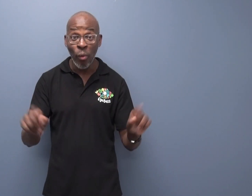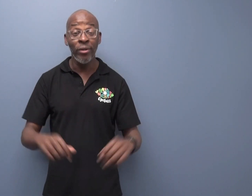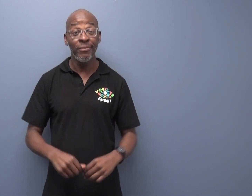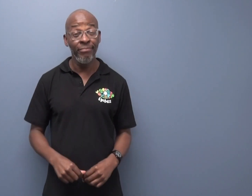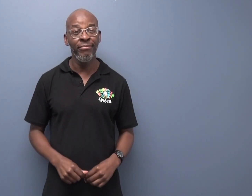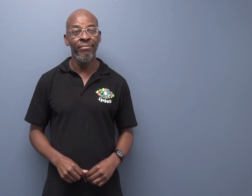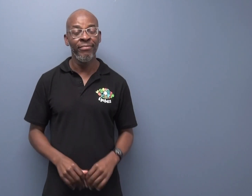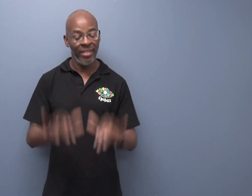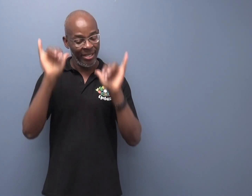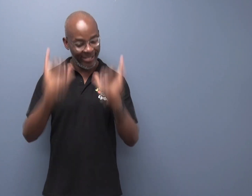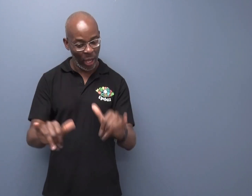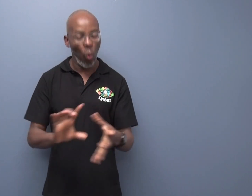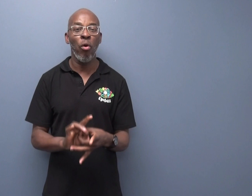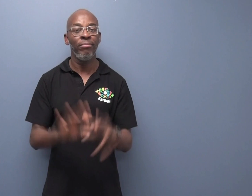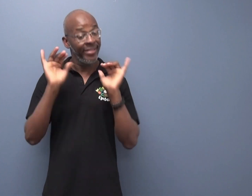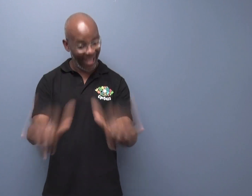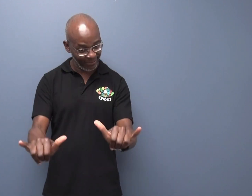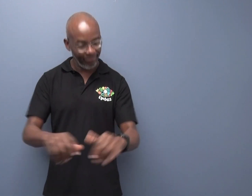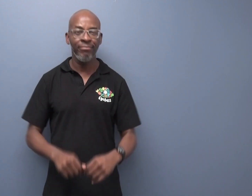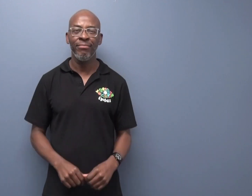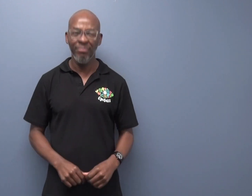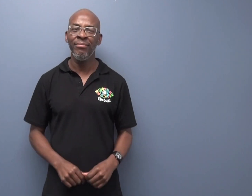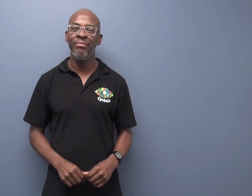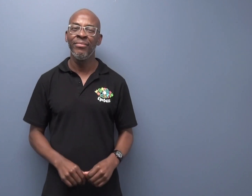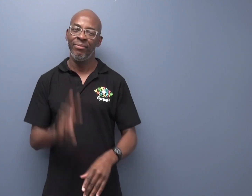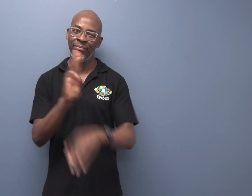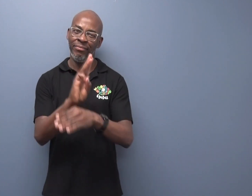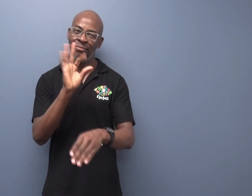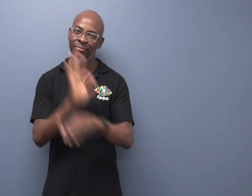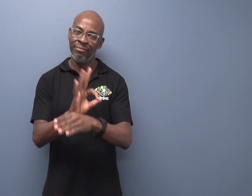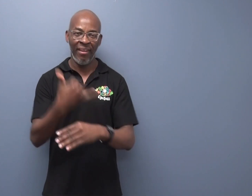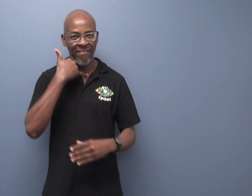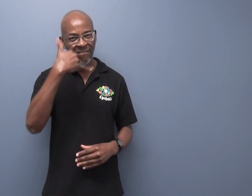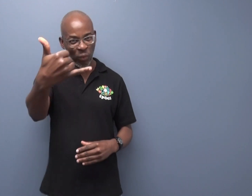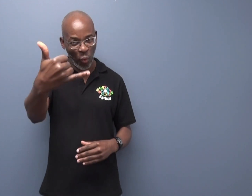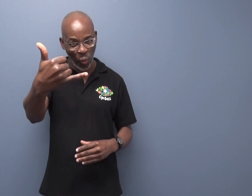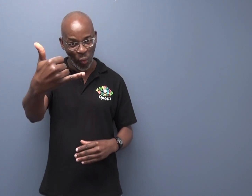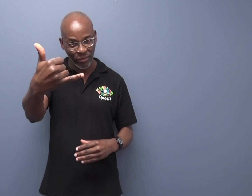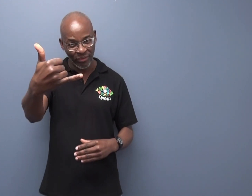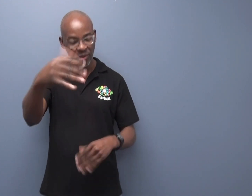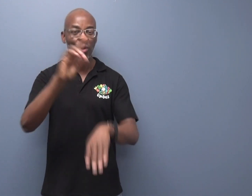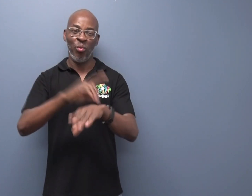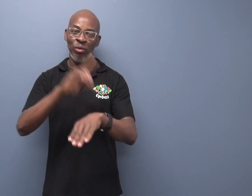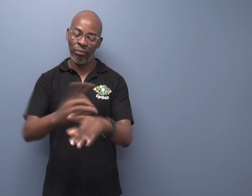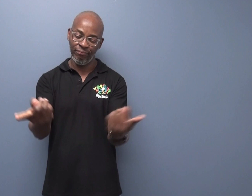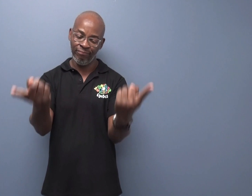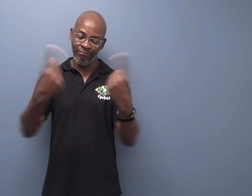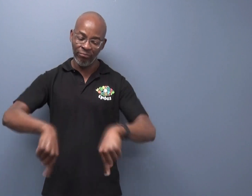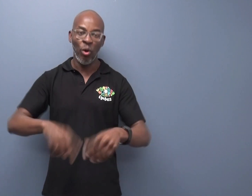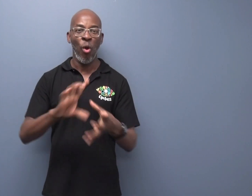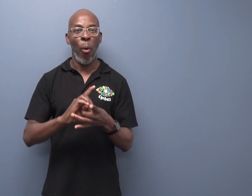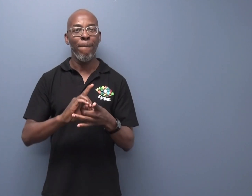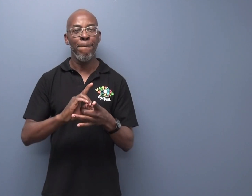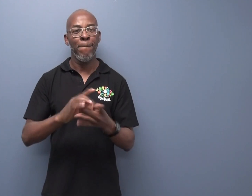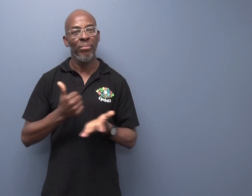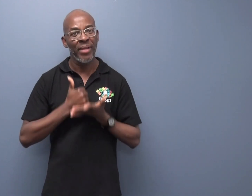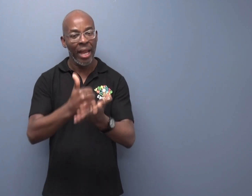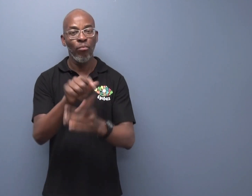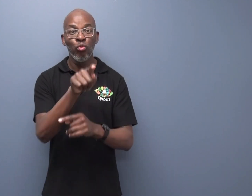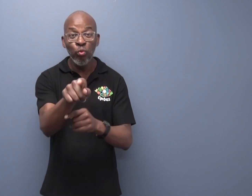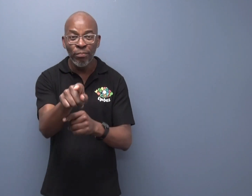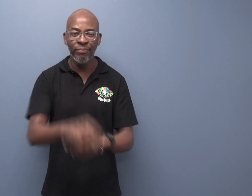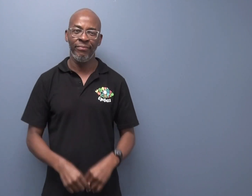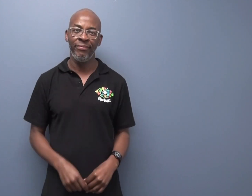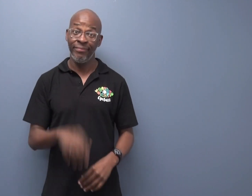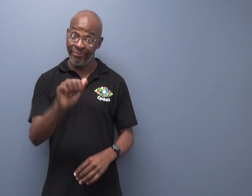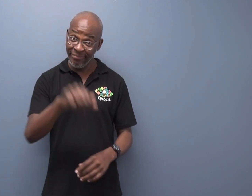Stay at home. Ask your parents to phone the hotline or phone your doctor to help you.